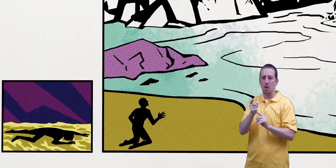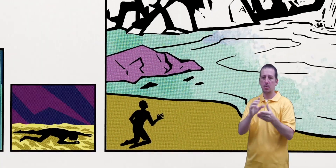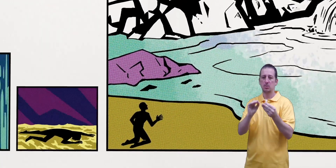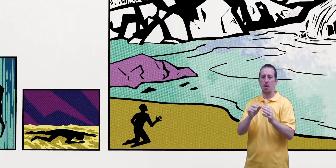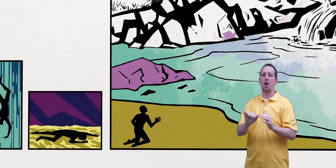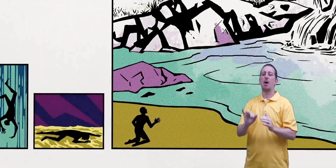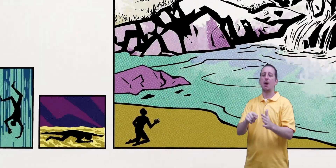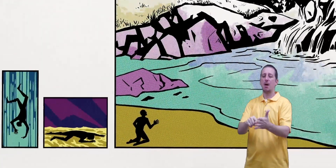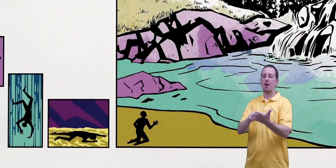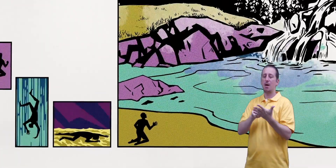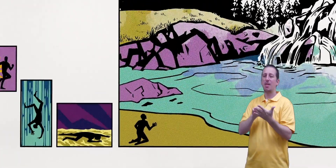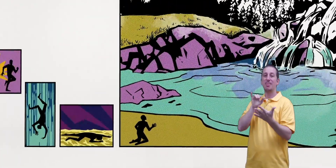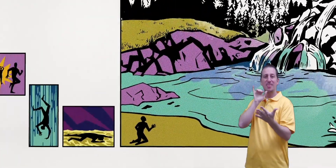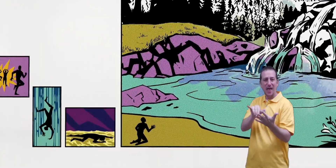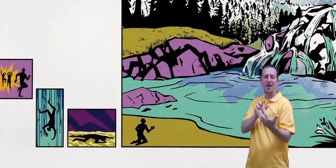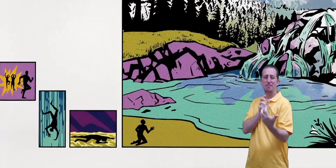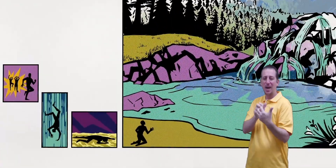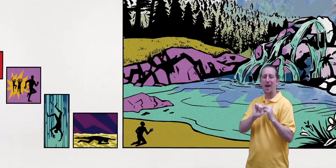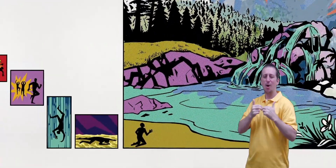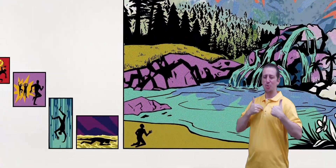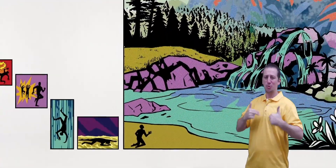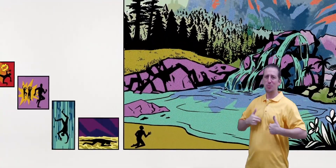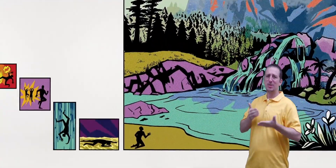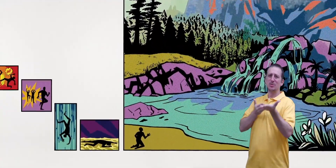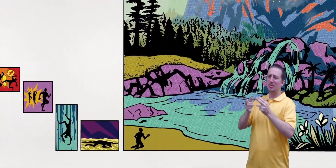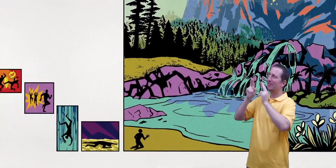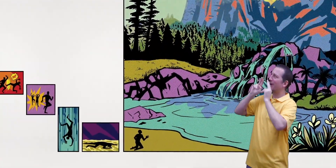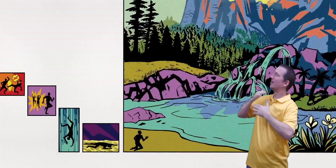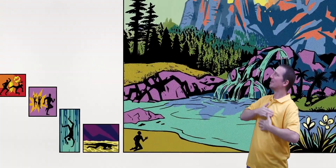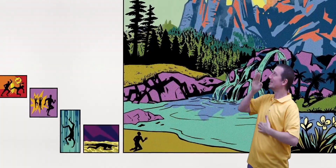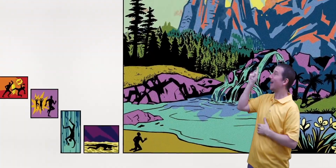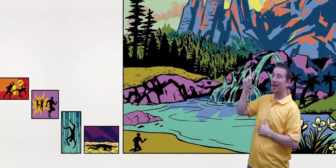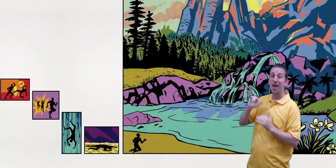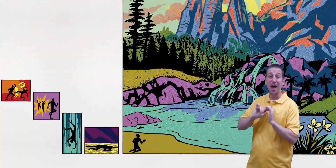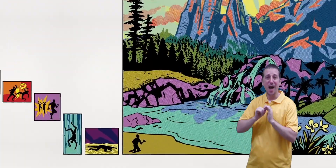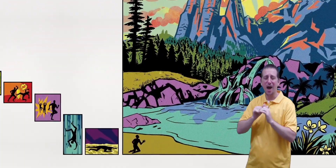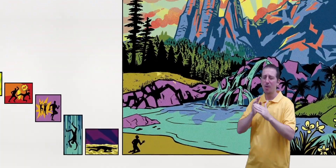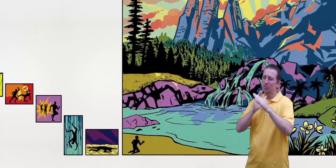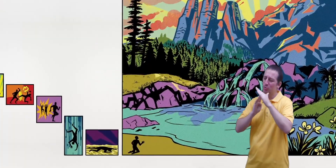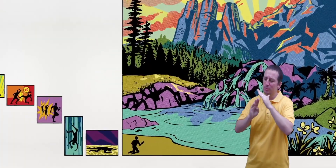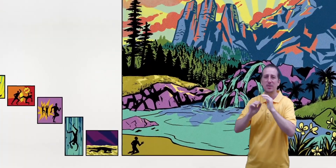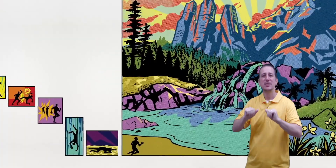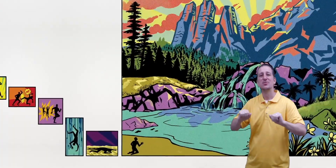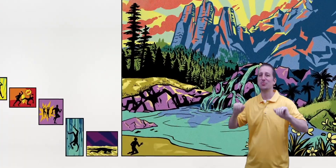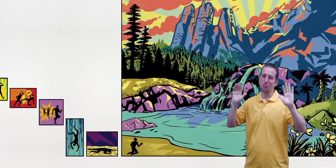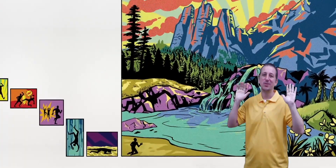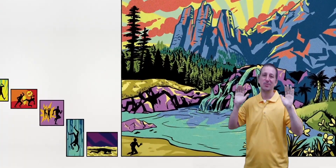how to be a human who truly pleases God through humility and surrender.